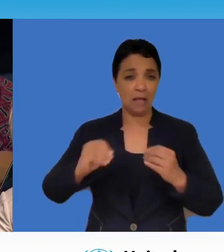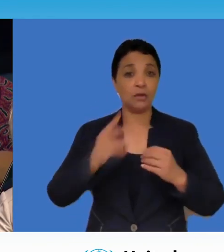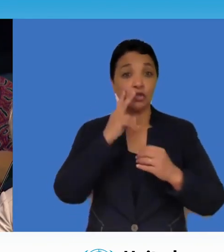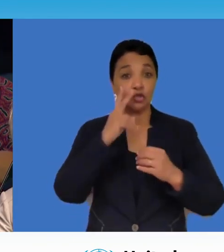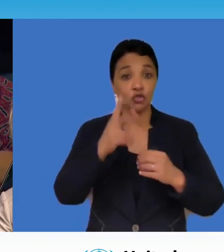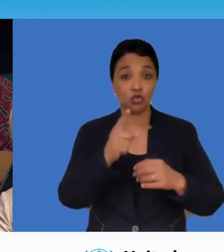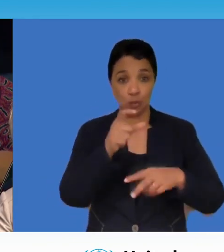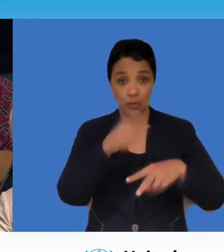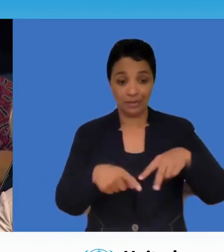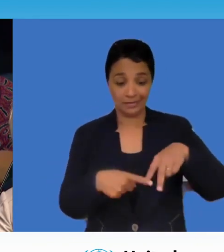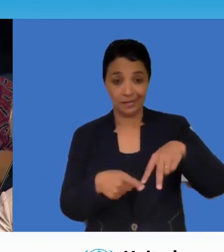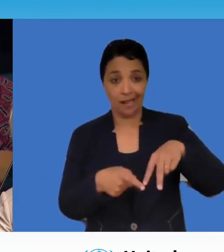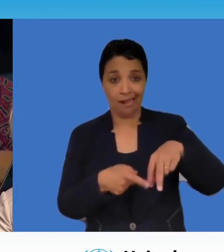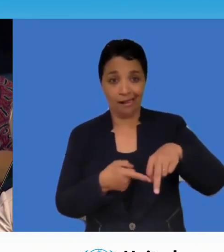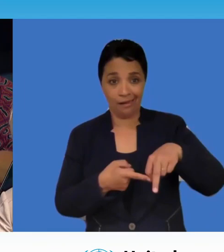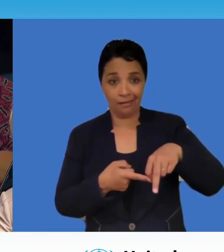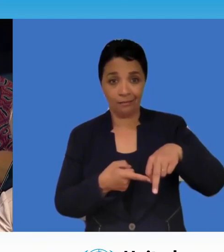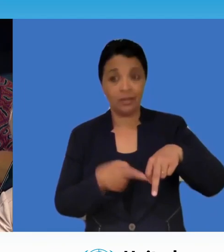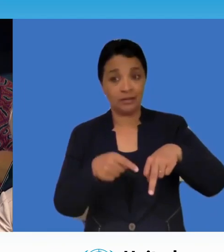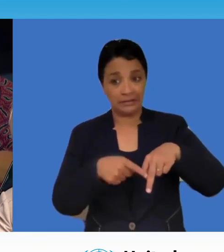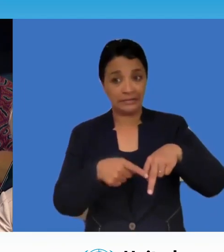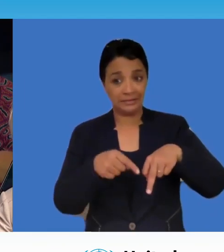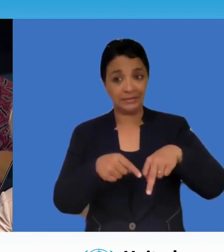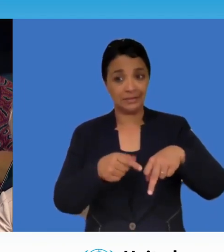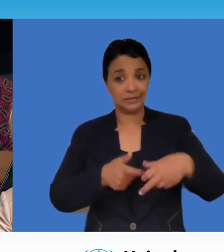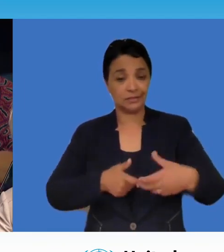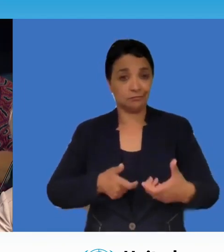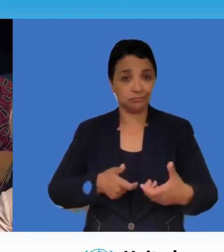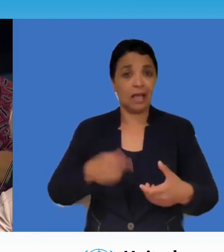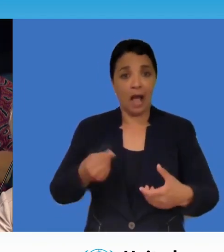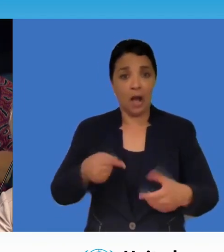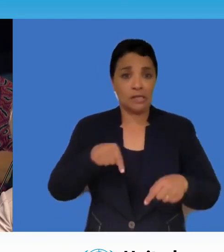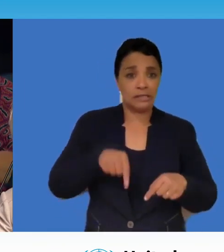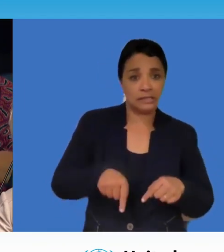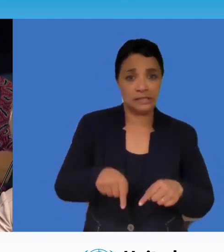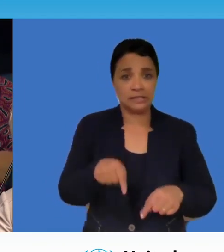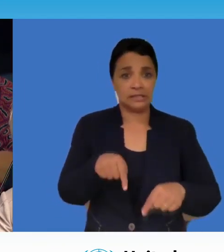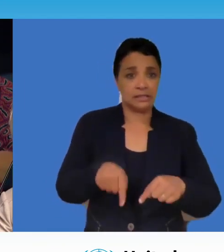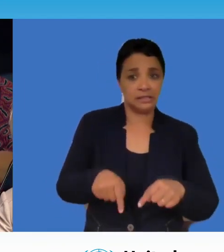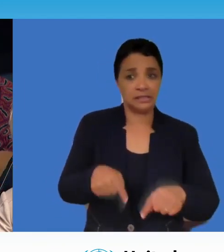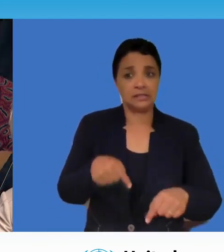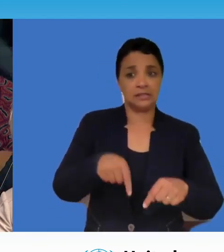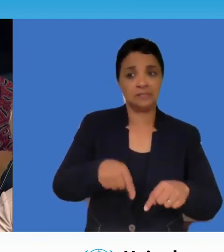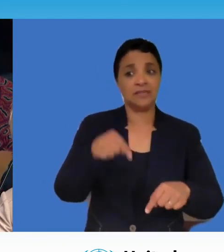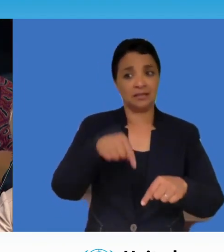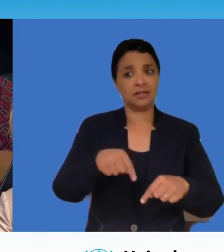equally in a hunt using a walking stick a very important Community event this shows that we